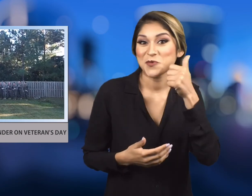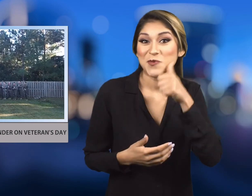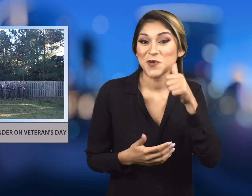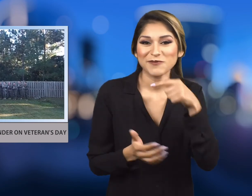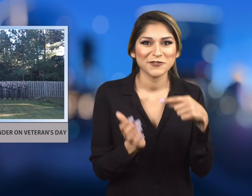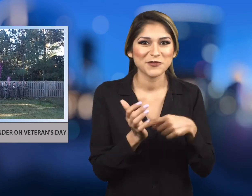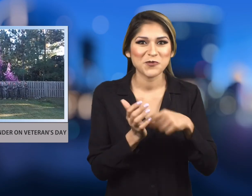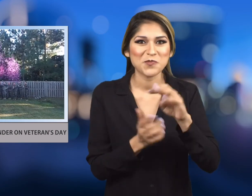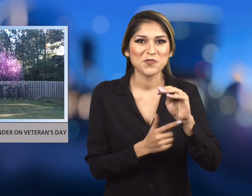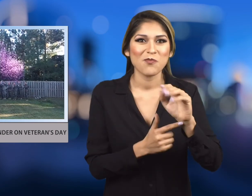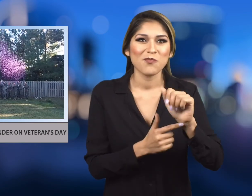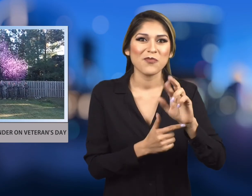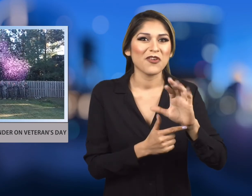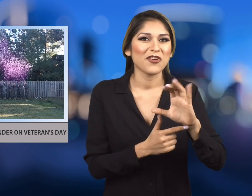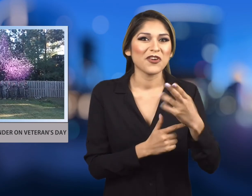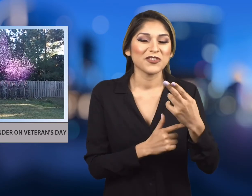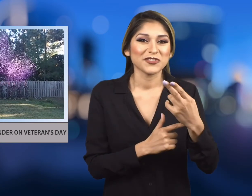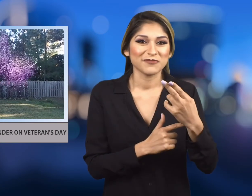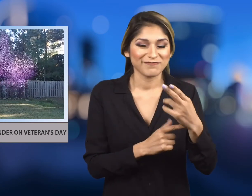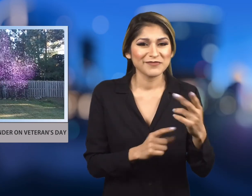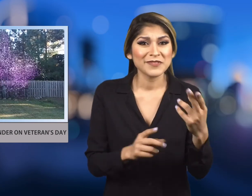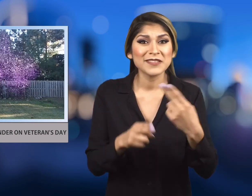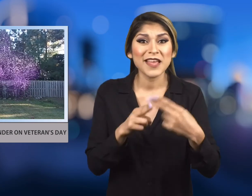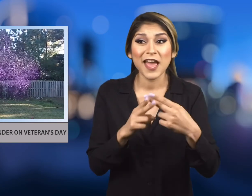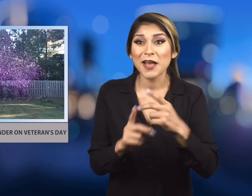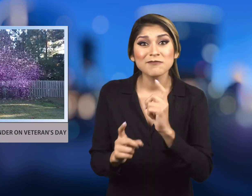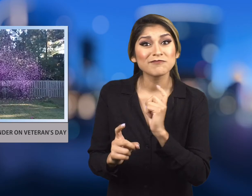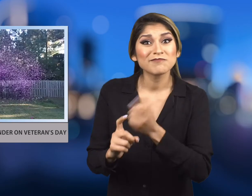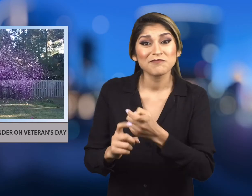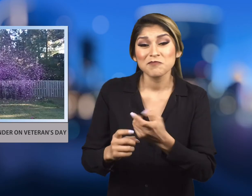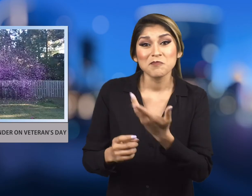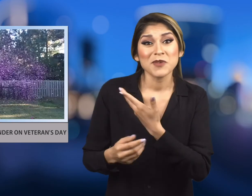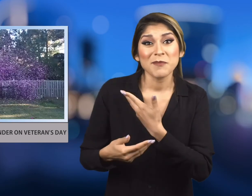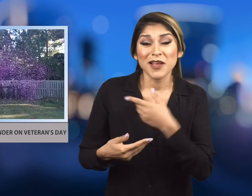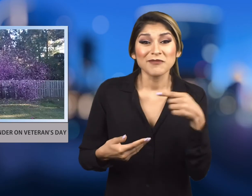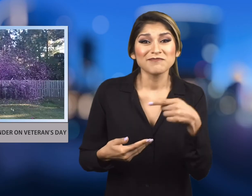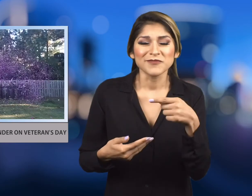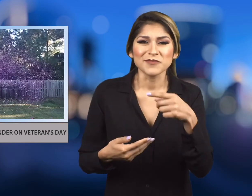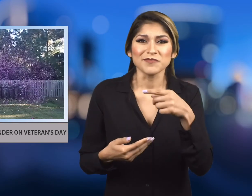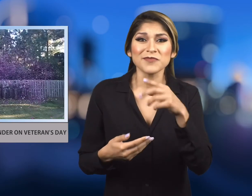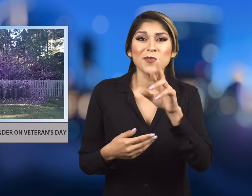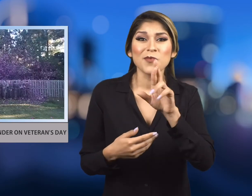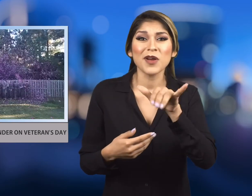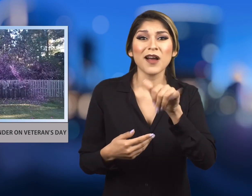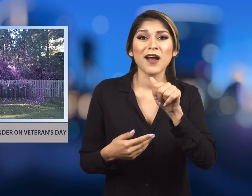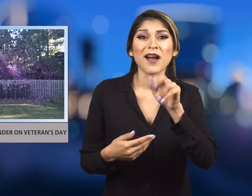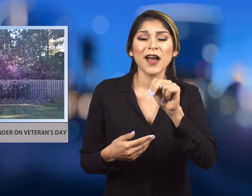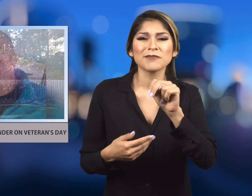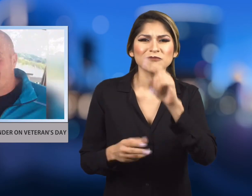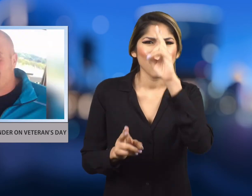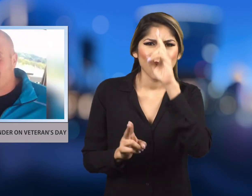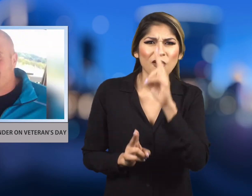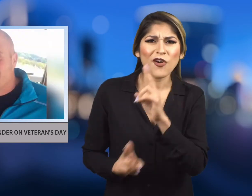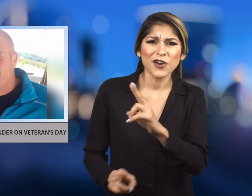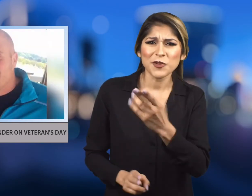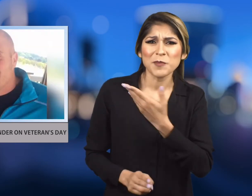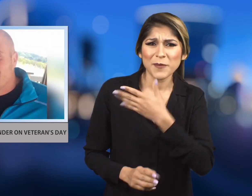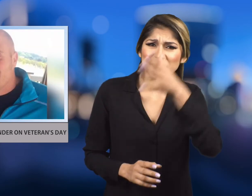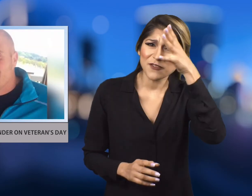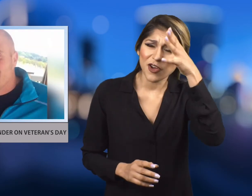named Ryan in honor of her father.